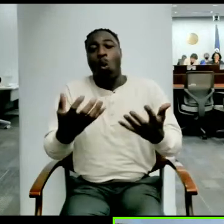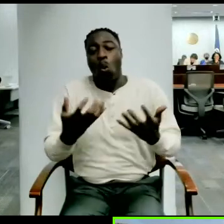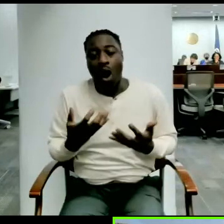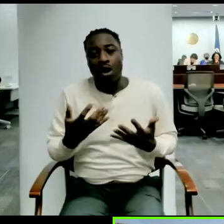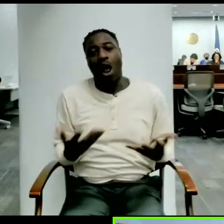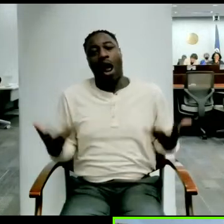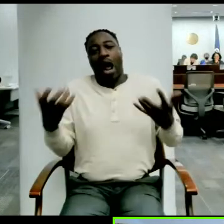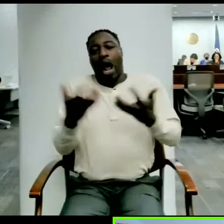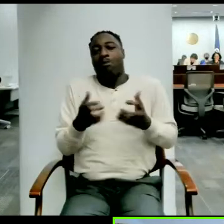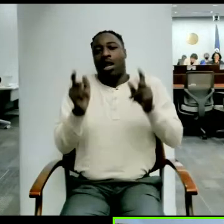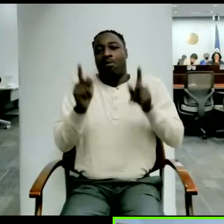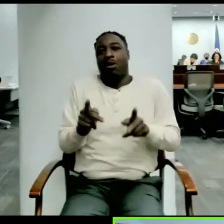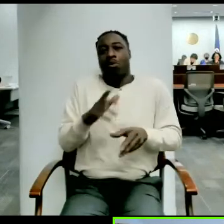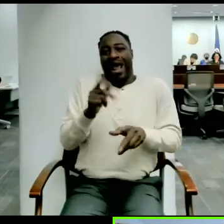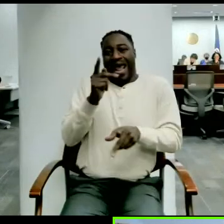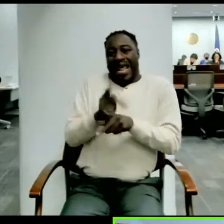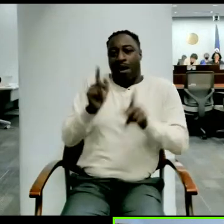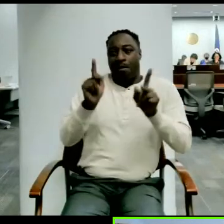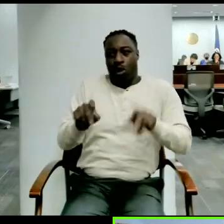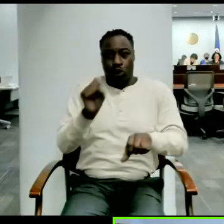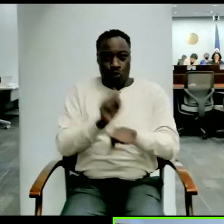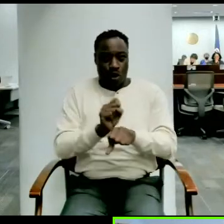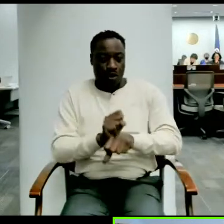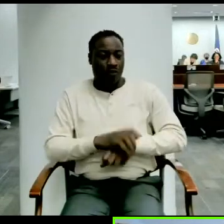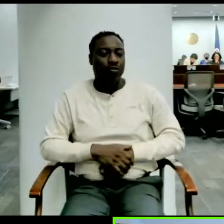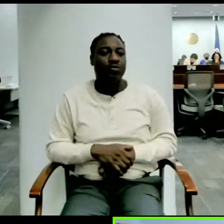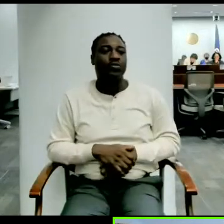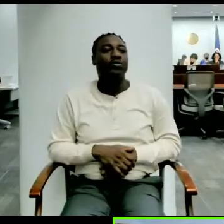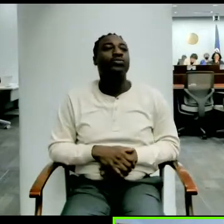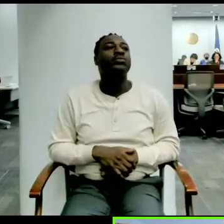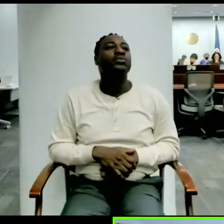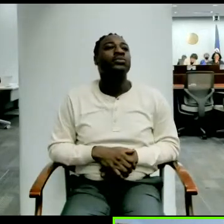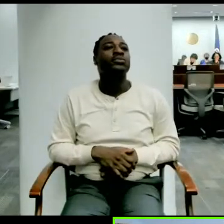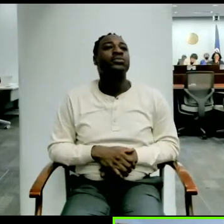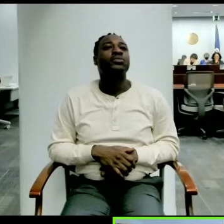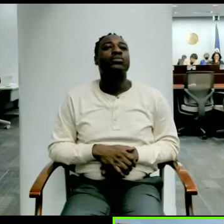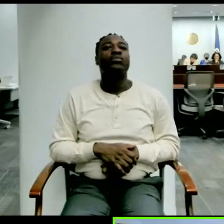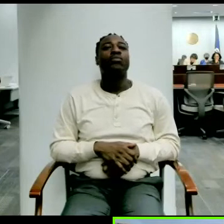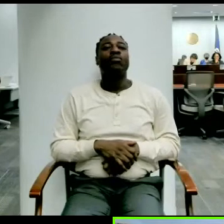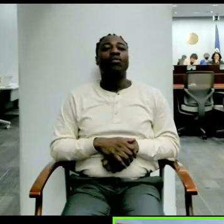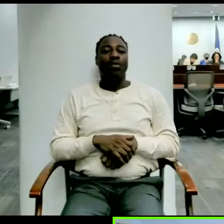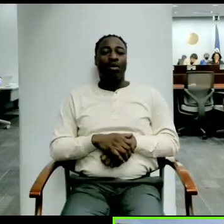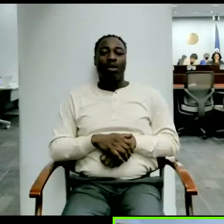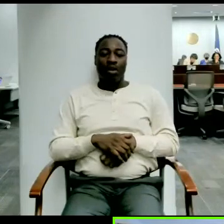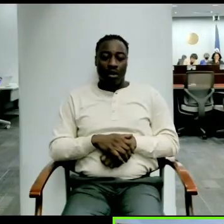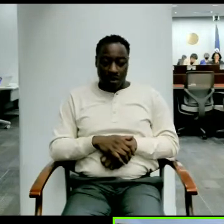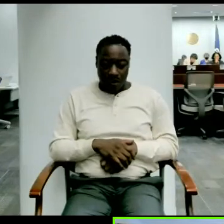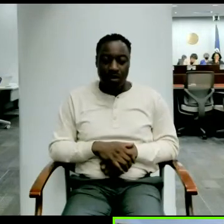it to keep this person working. In addition, but this is being hurt tremendously by the